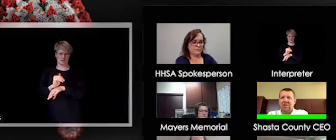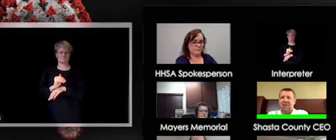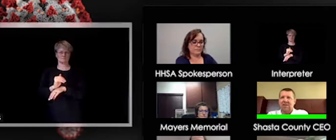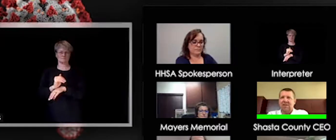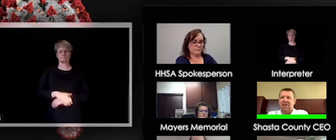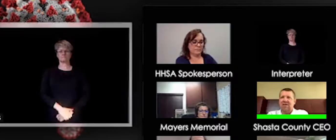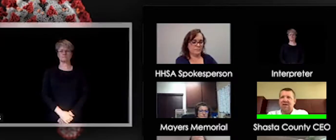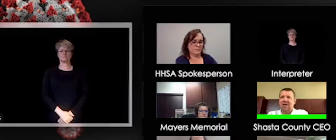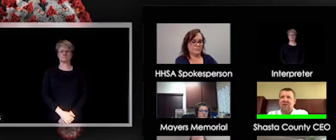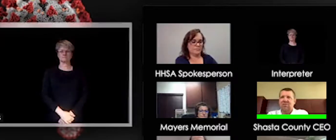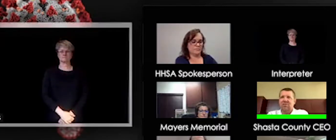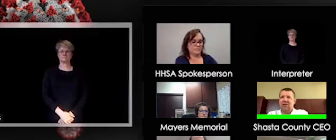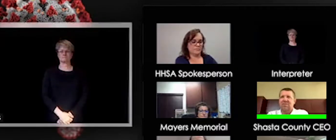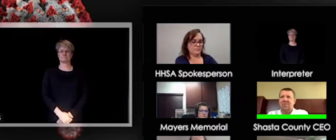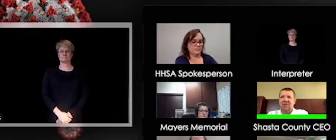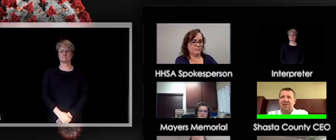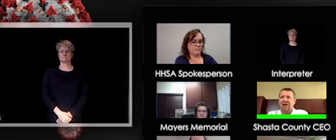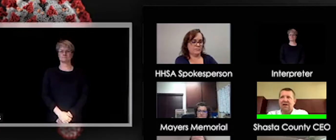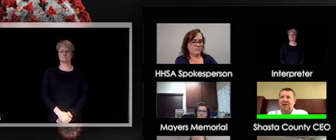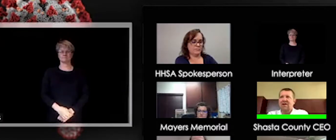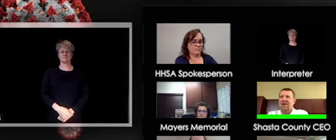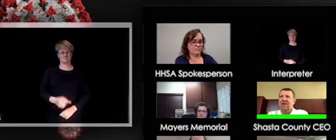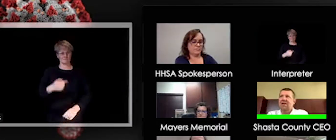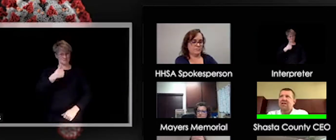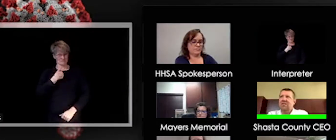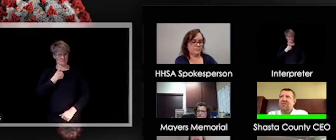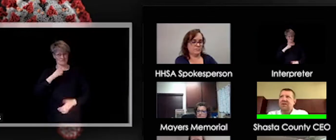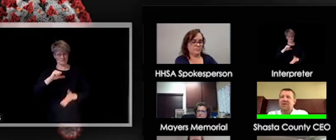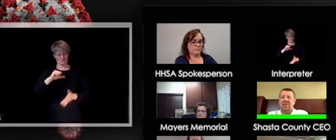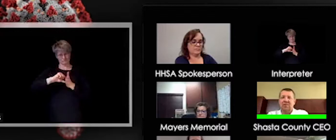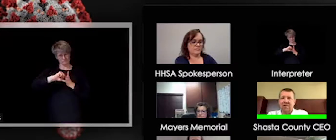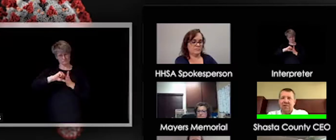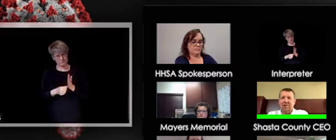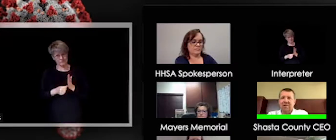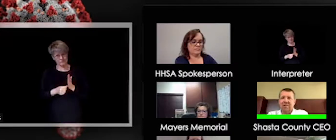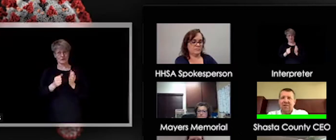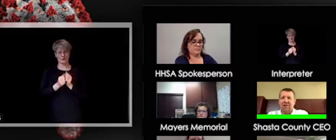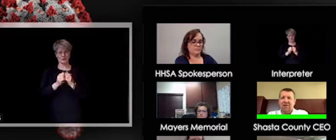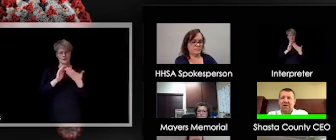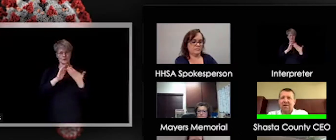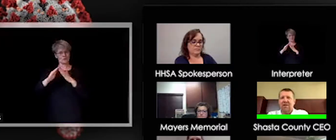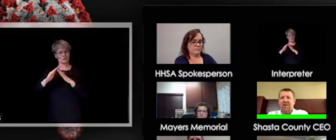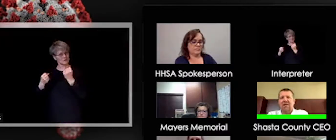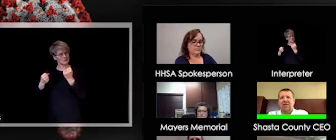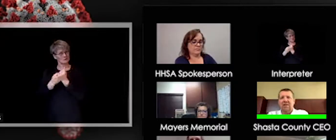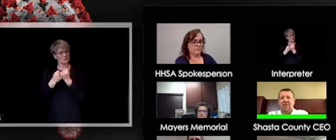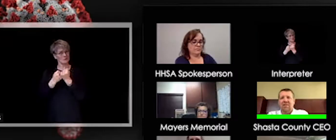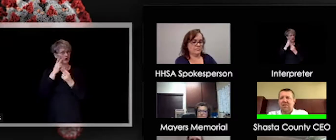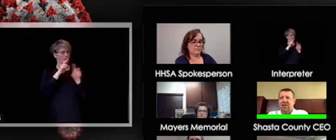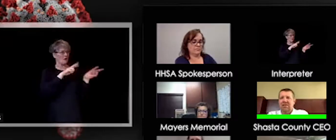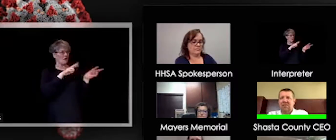to say that I was really impressed by the community support that was out there. The